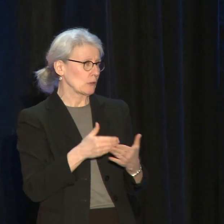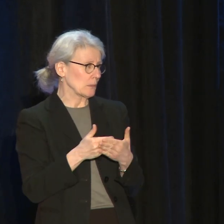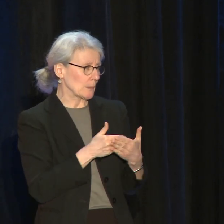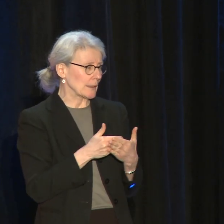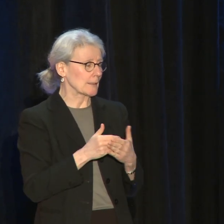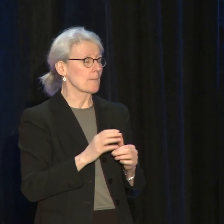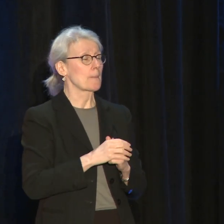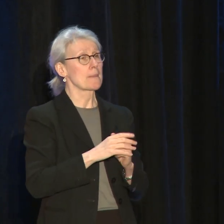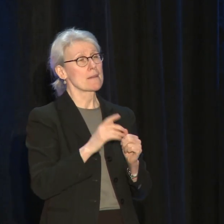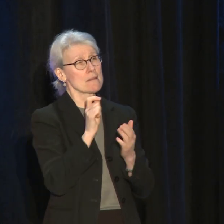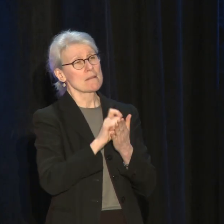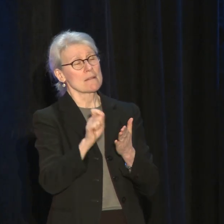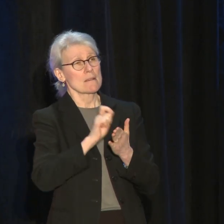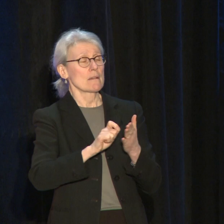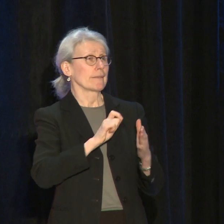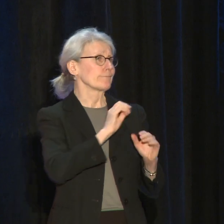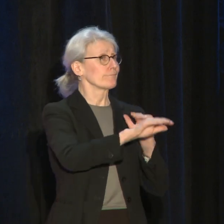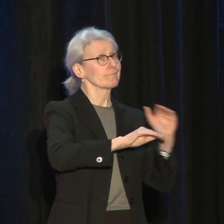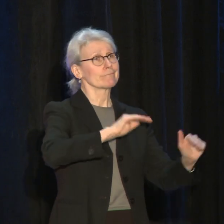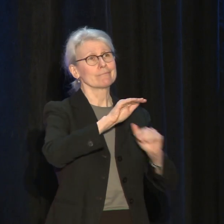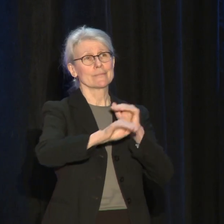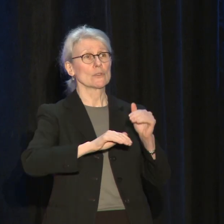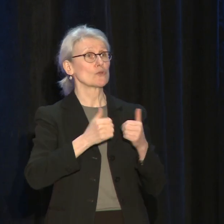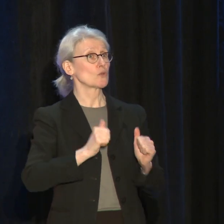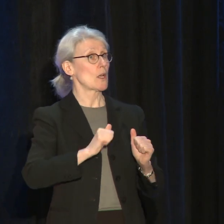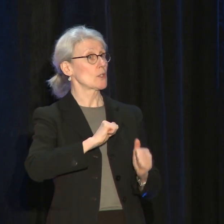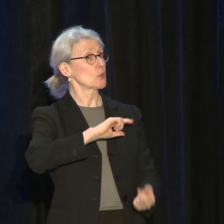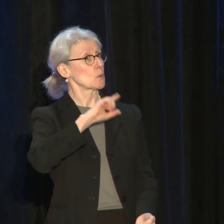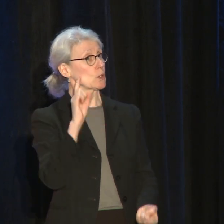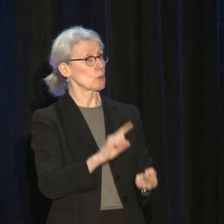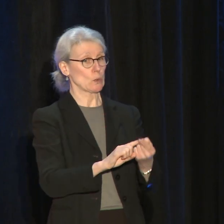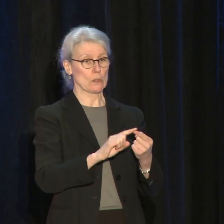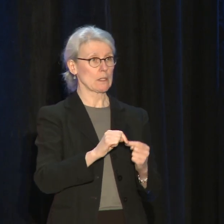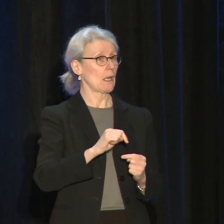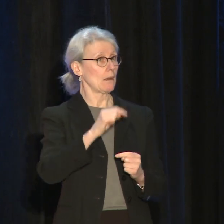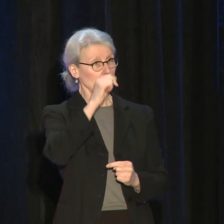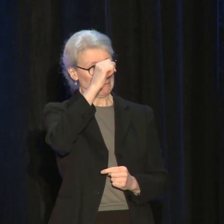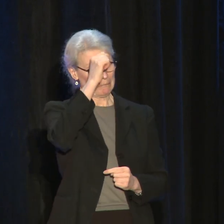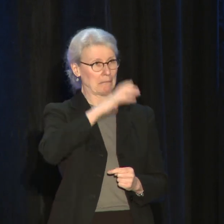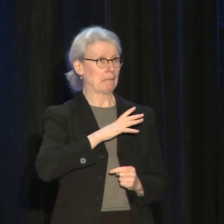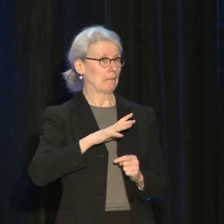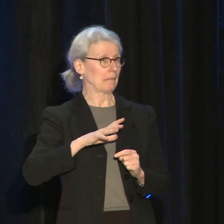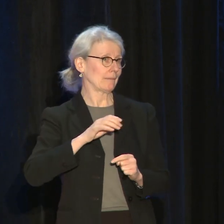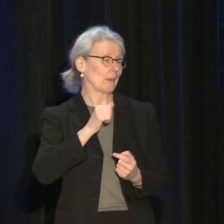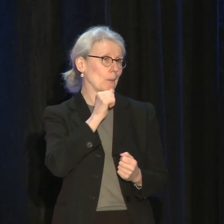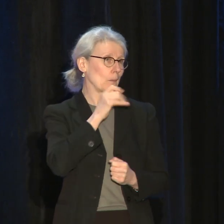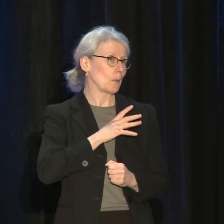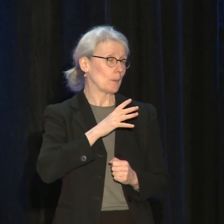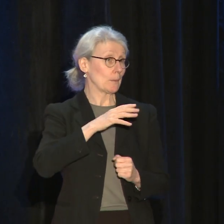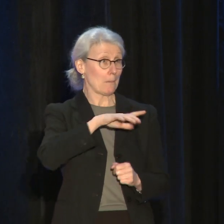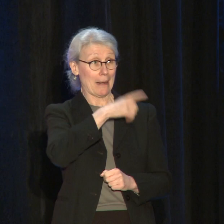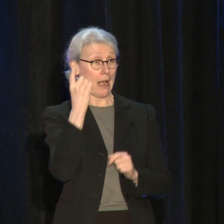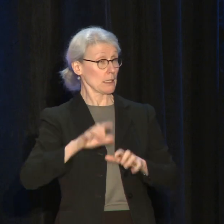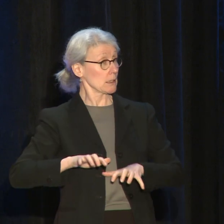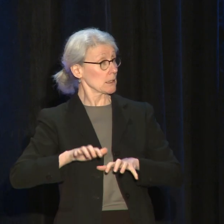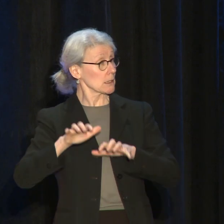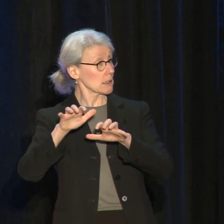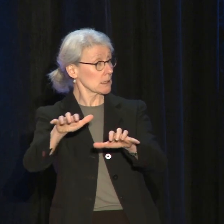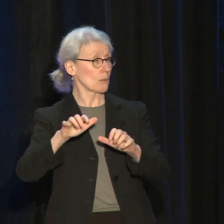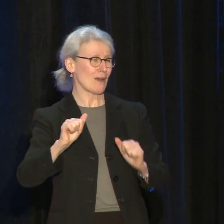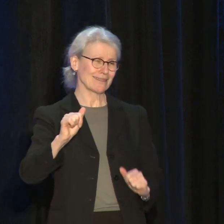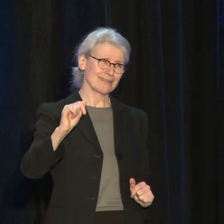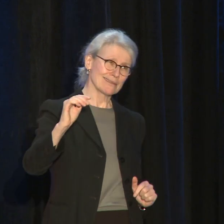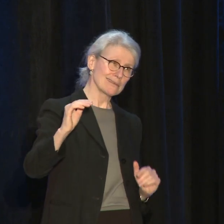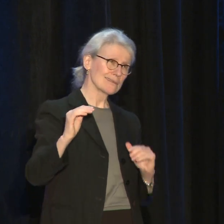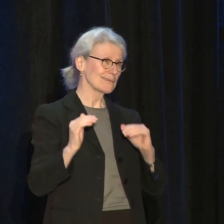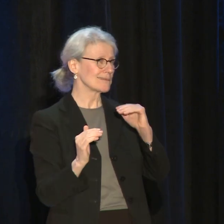the racial disparities in the U.S child welfare system. I even spent nine years working on a panel